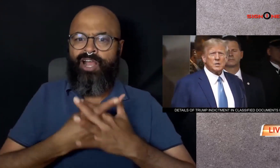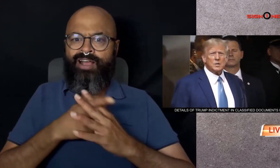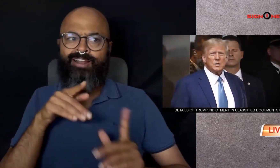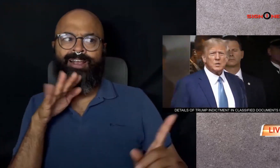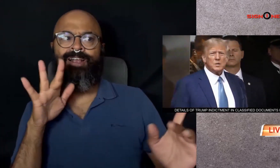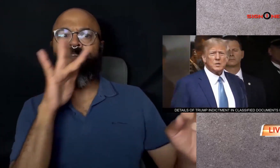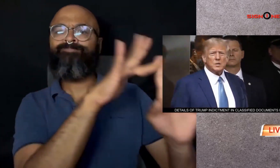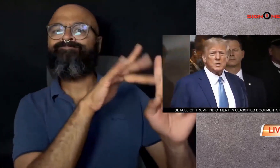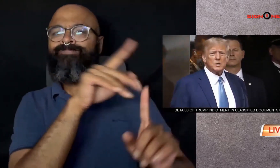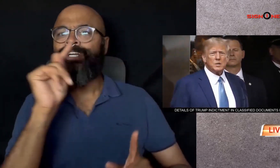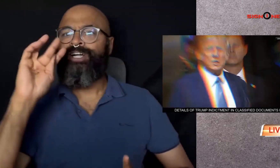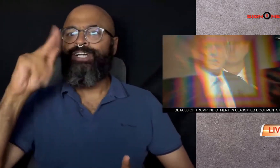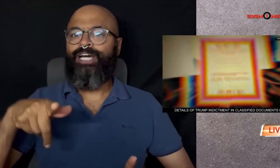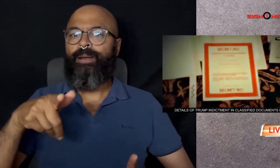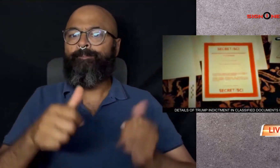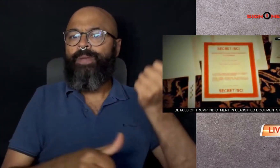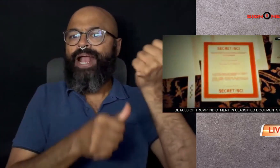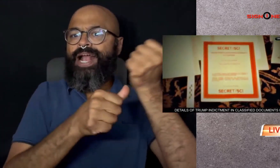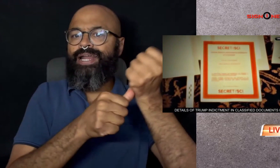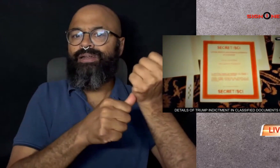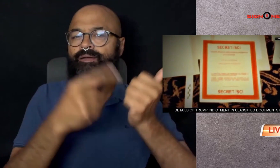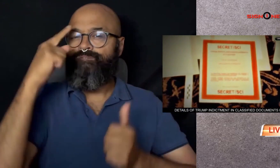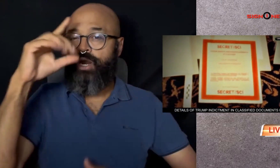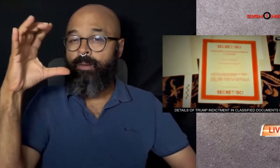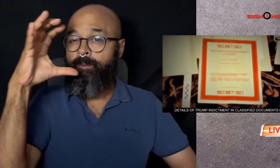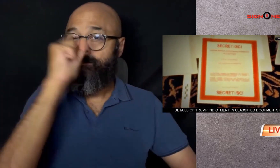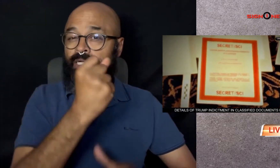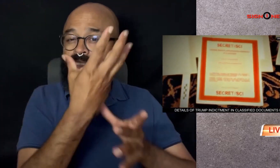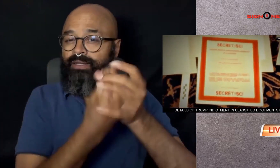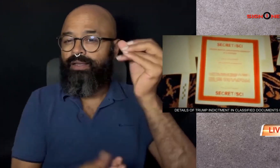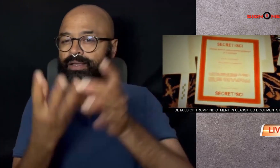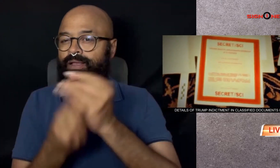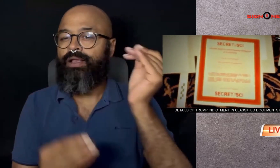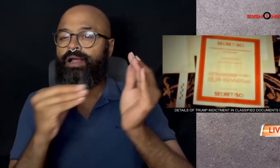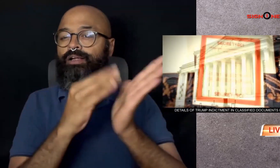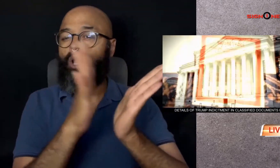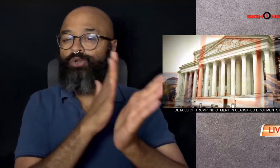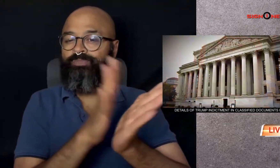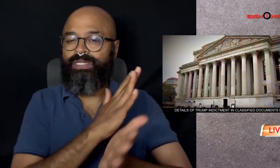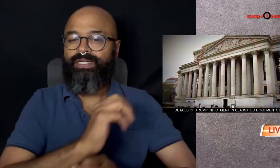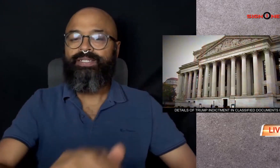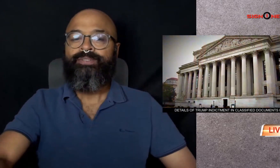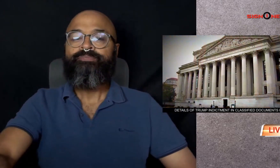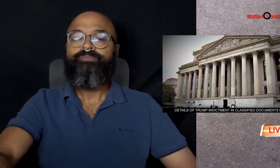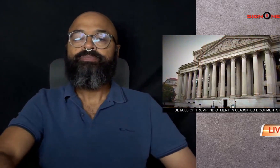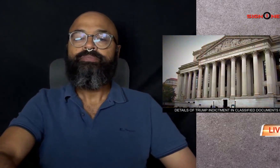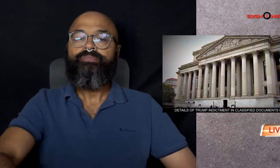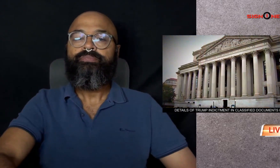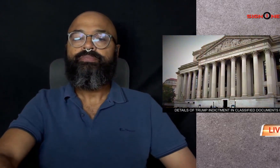and records administration started reaching out to Trump's aides for missing documents